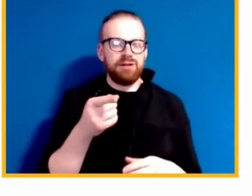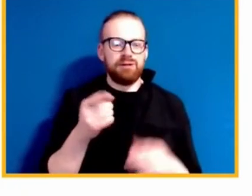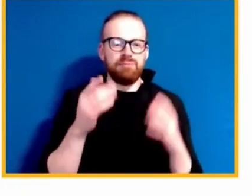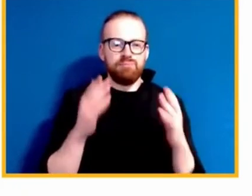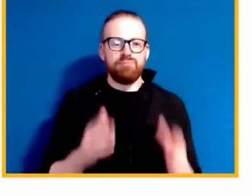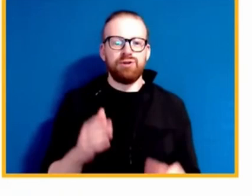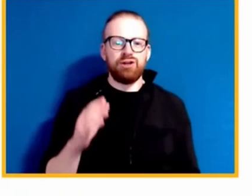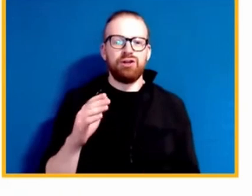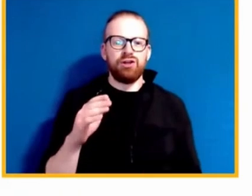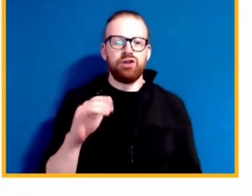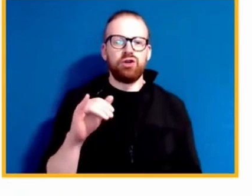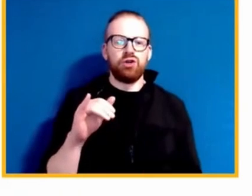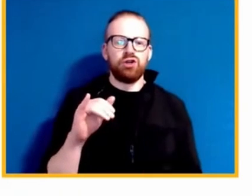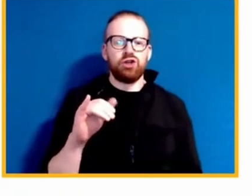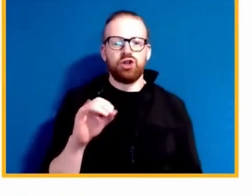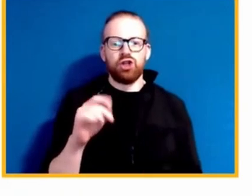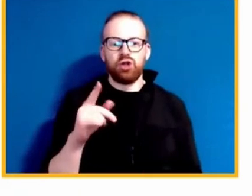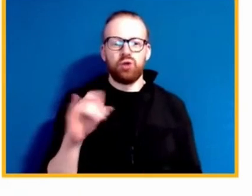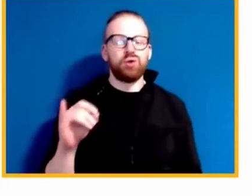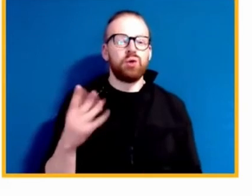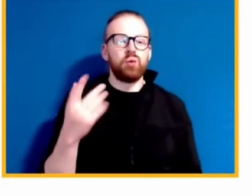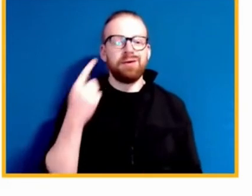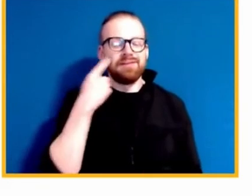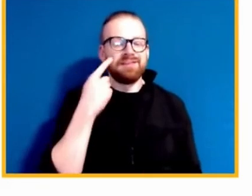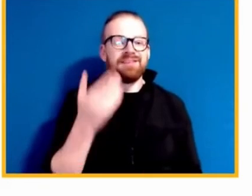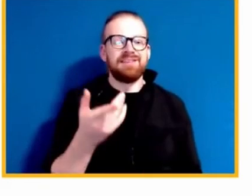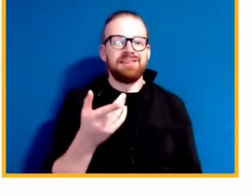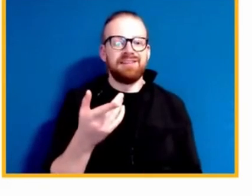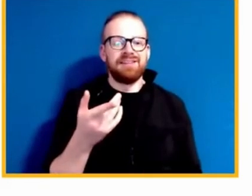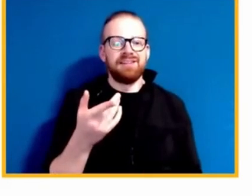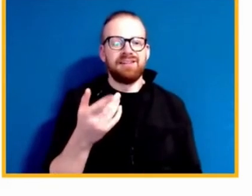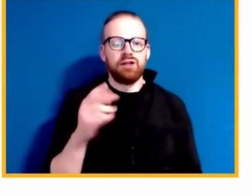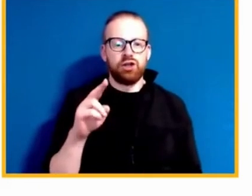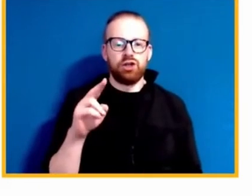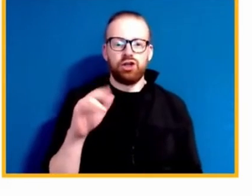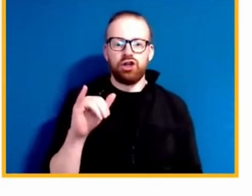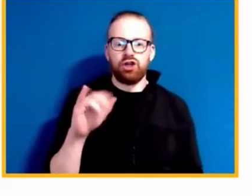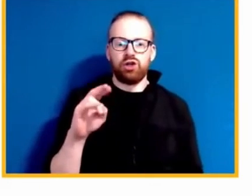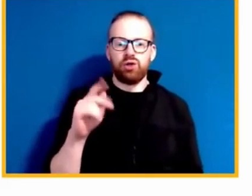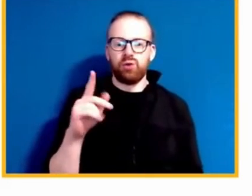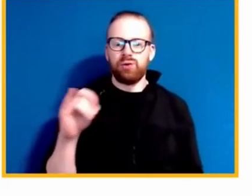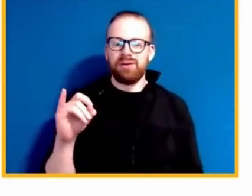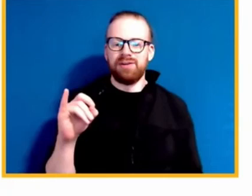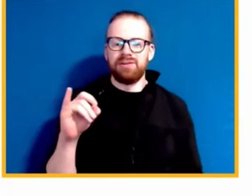Yuki, to tell us what they thought about that uniqueness that was brought to our competition in both music